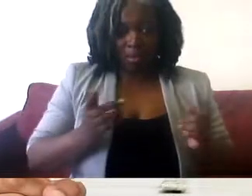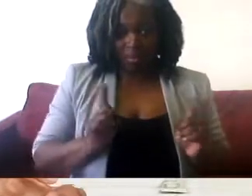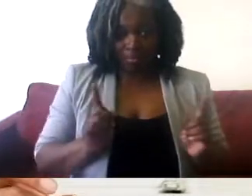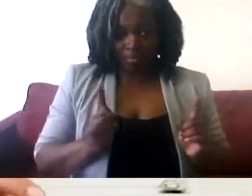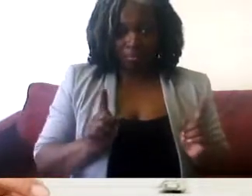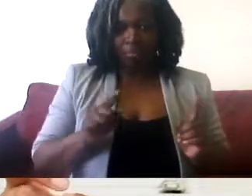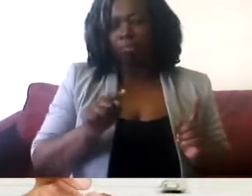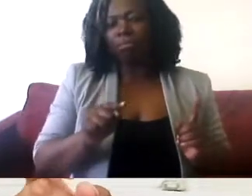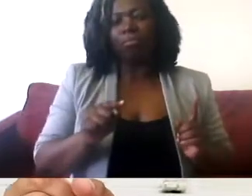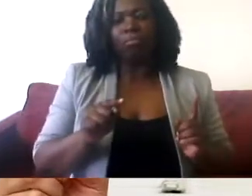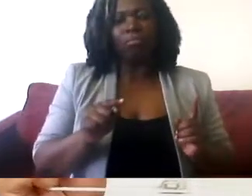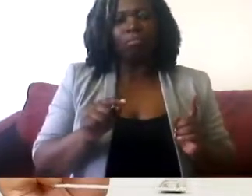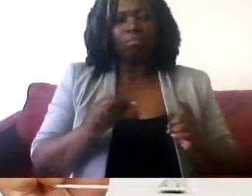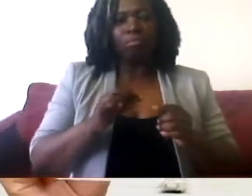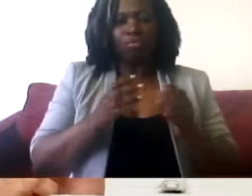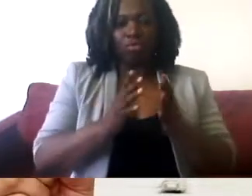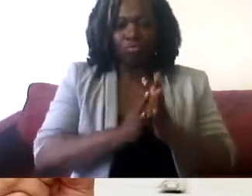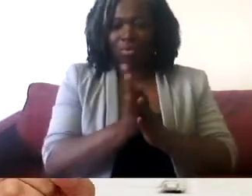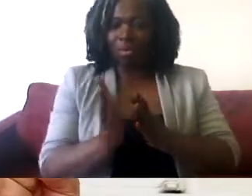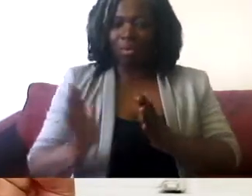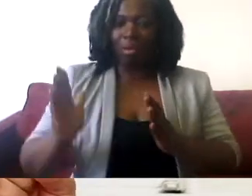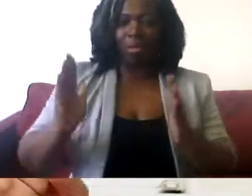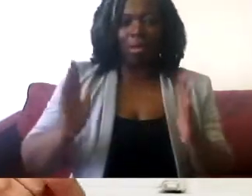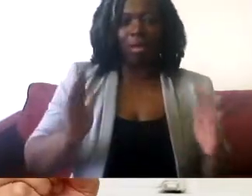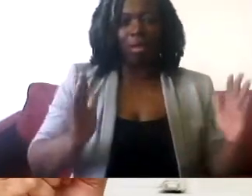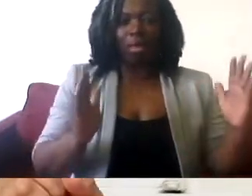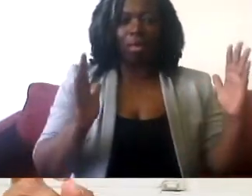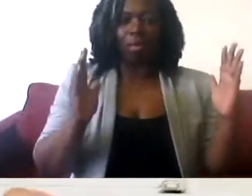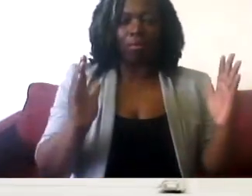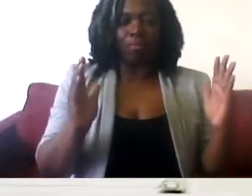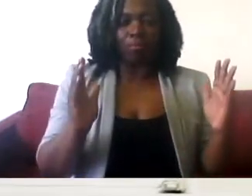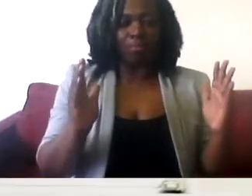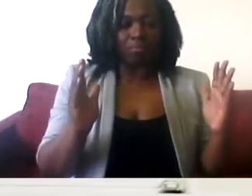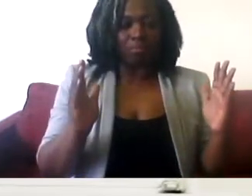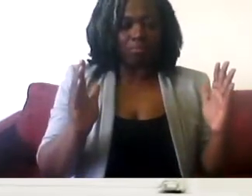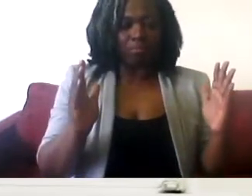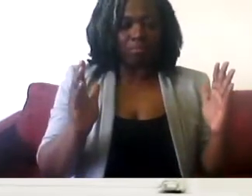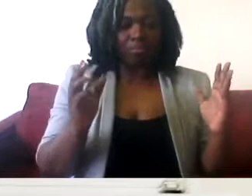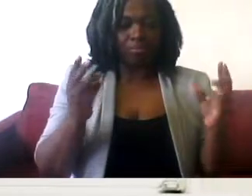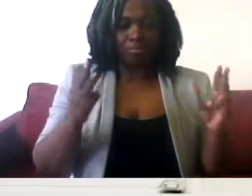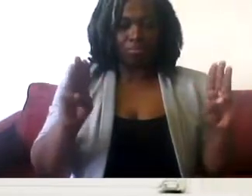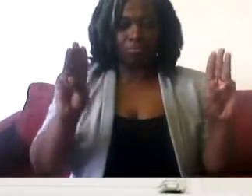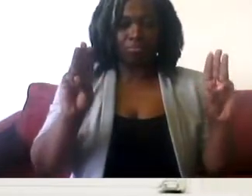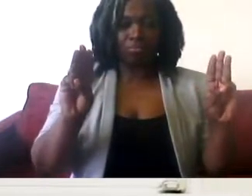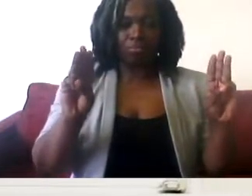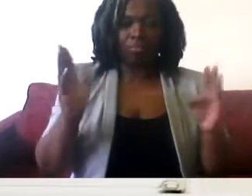in this game is to tie the string around